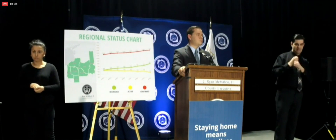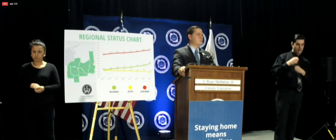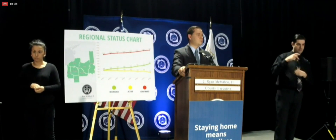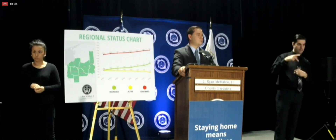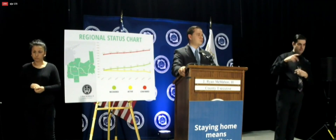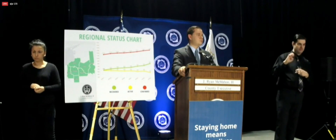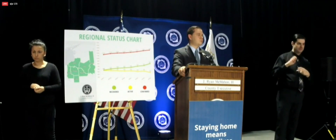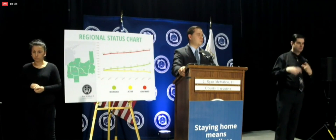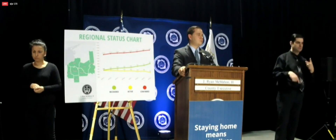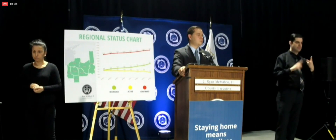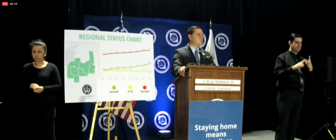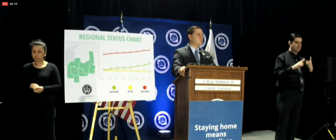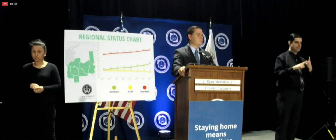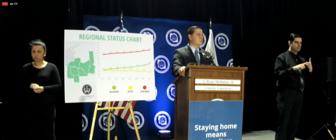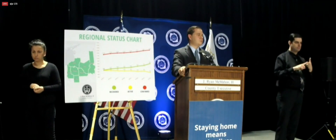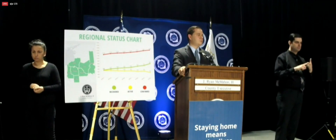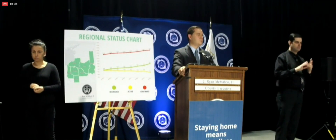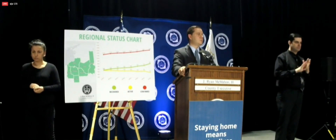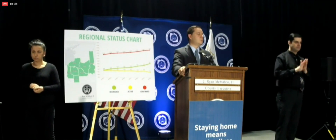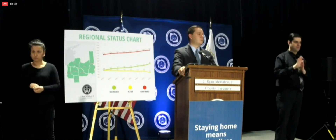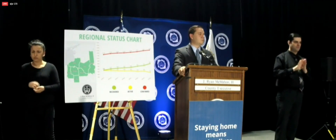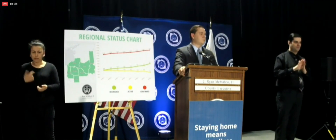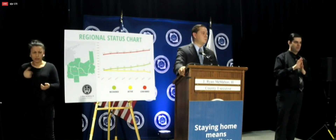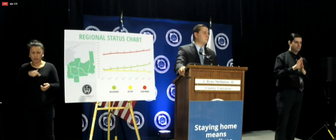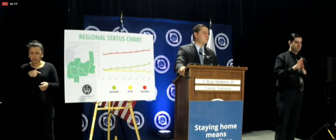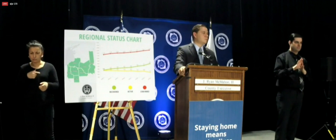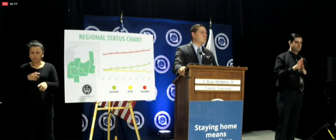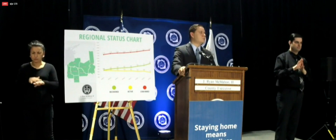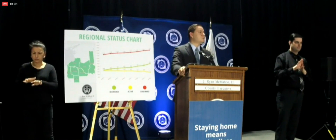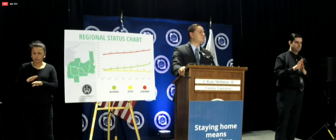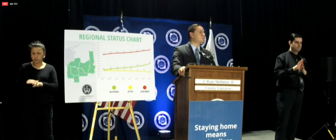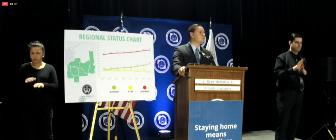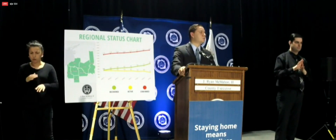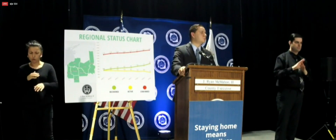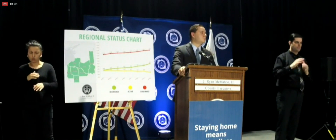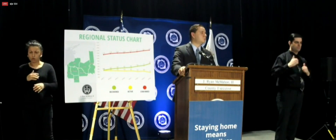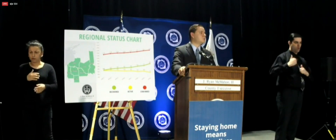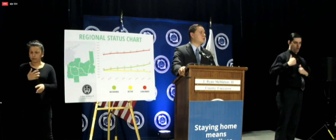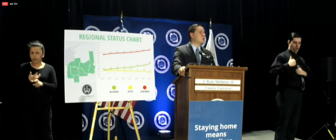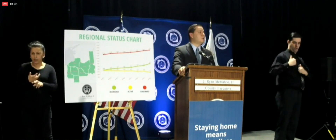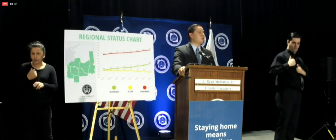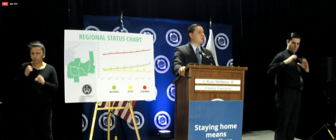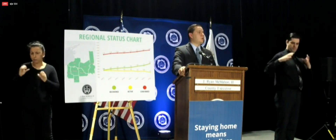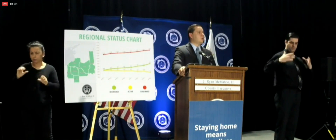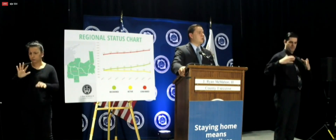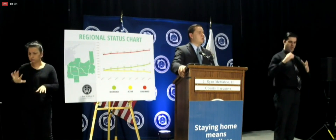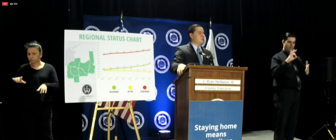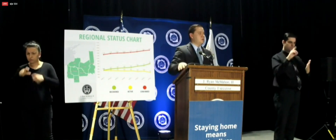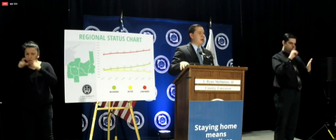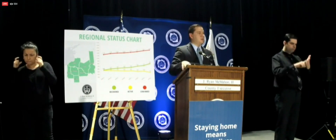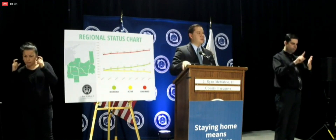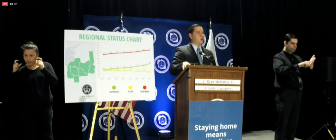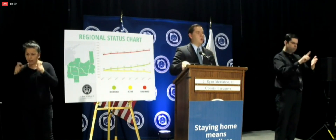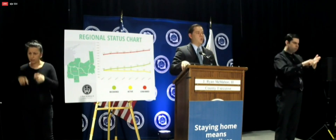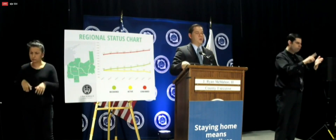HEALTH SIDE OF THAT HAVE BEEN ACQUIRING PPE, AND DEVELOPING AN